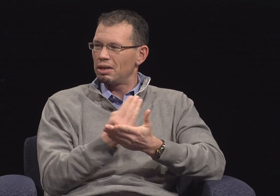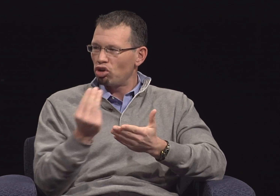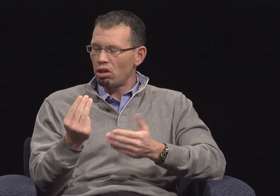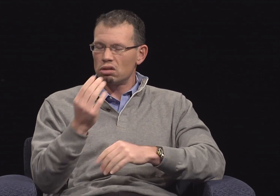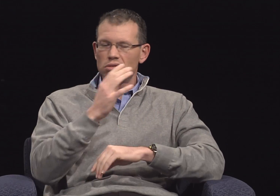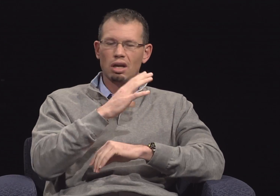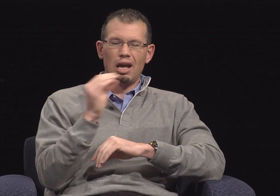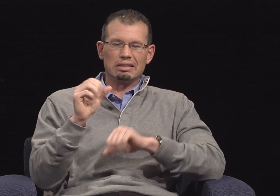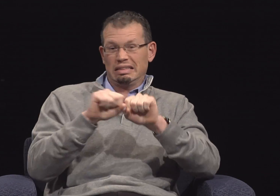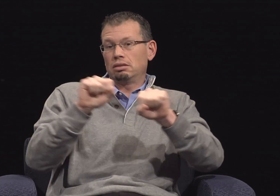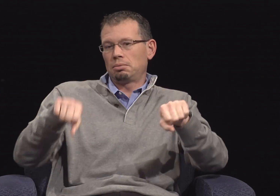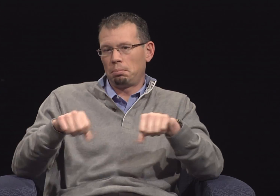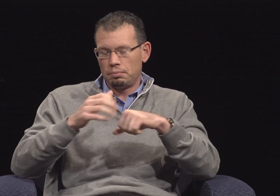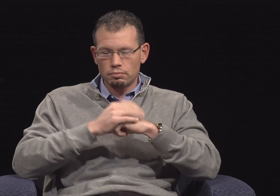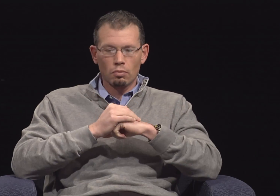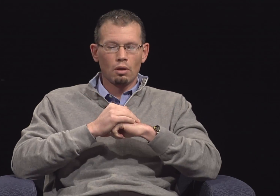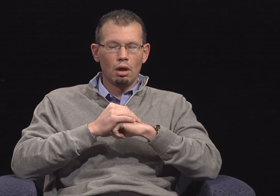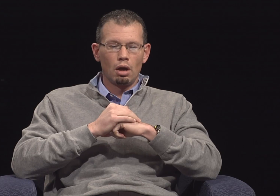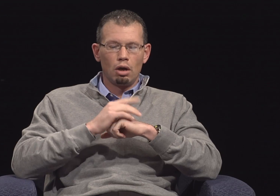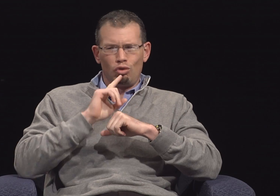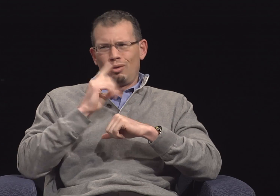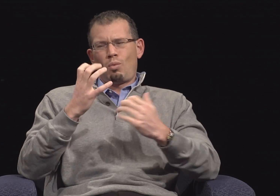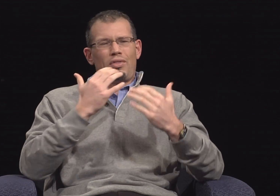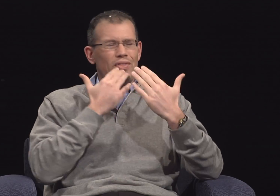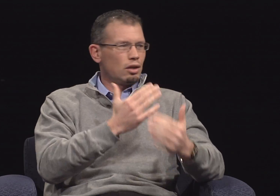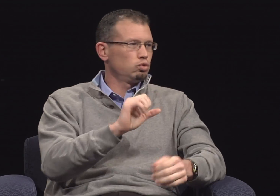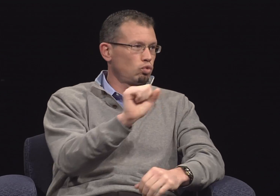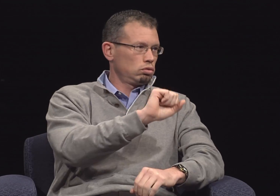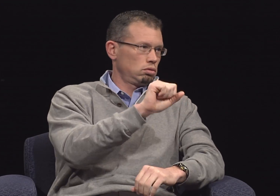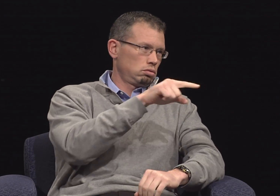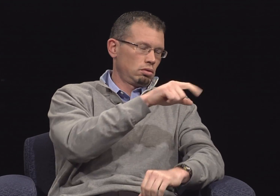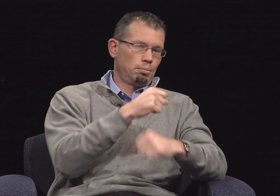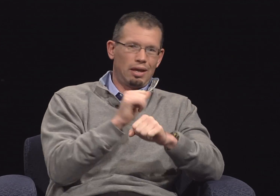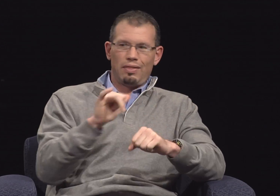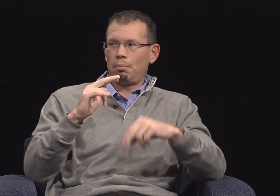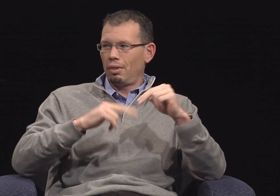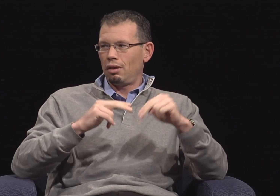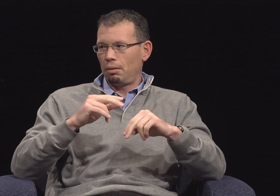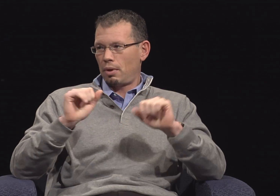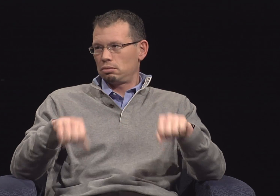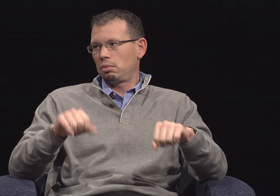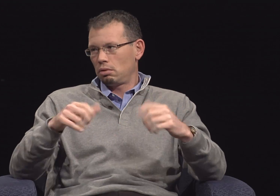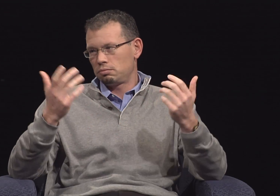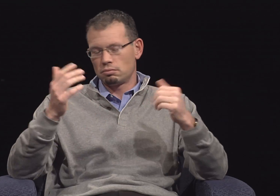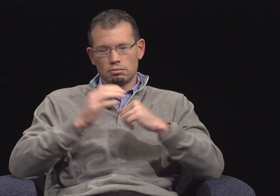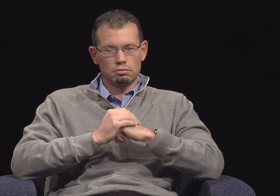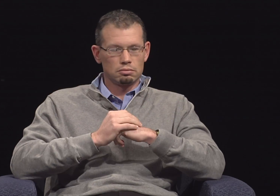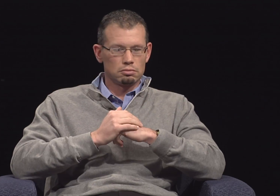environmentally conscious materials and systems. I really want to thank Sorenson for making that building possible.